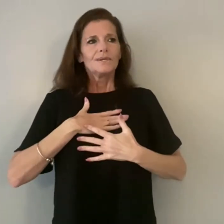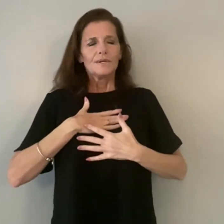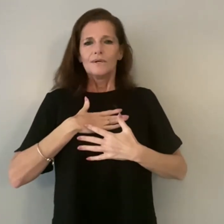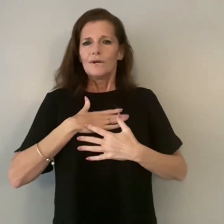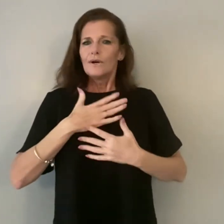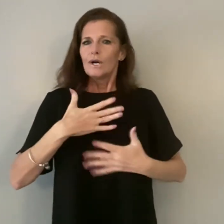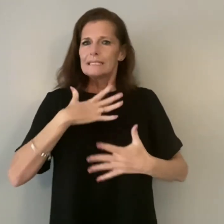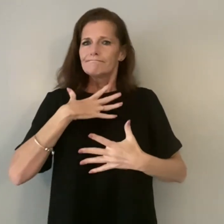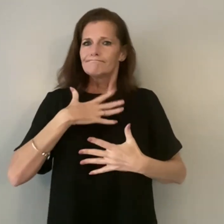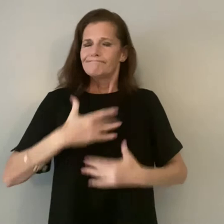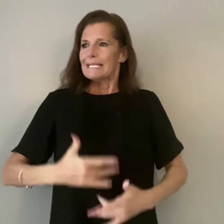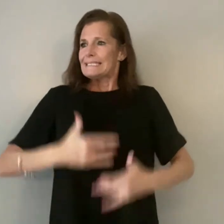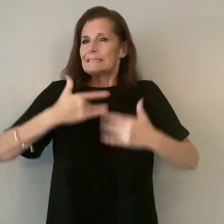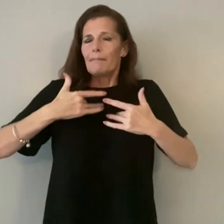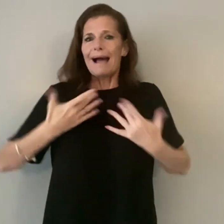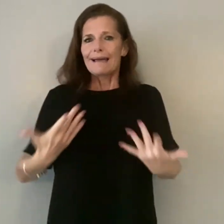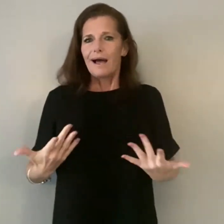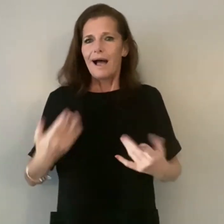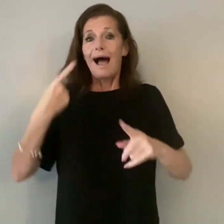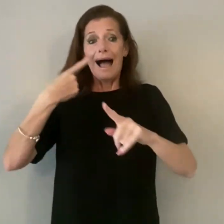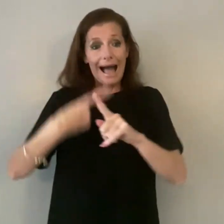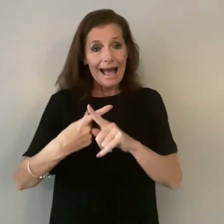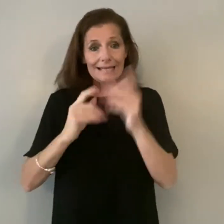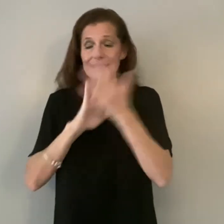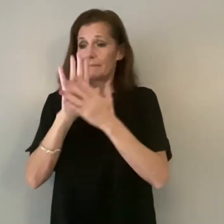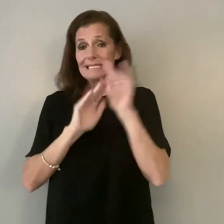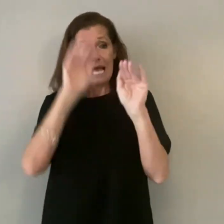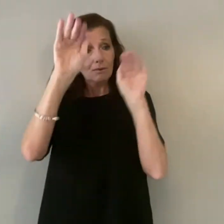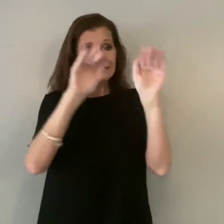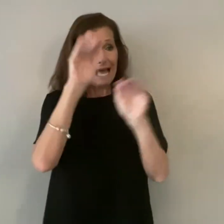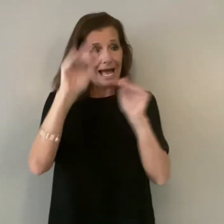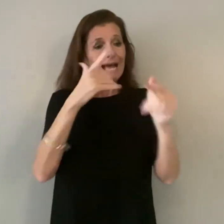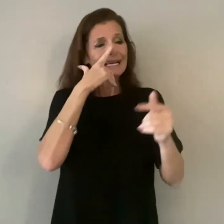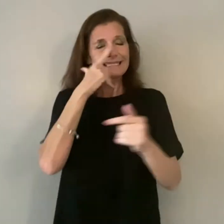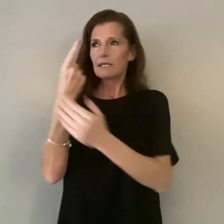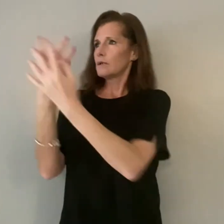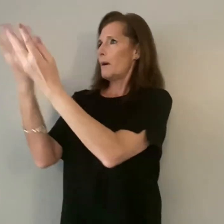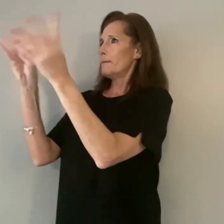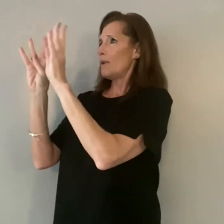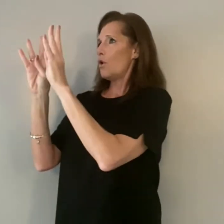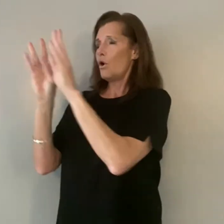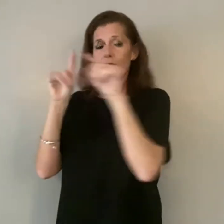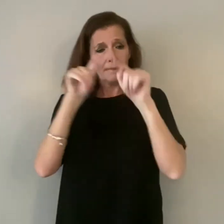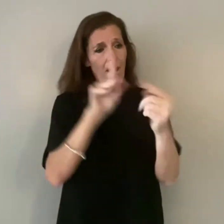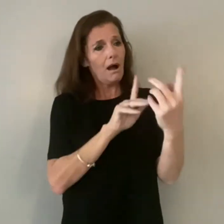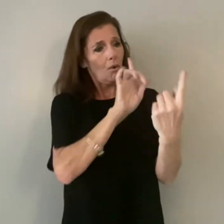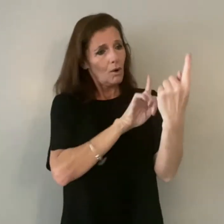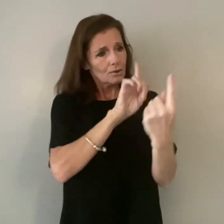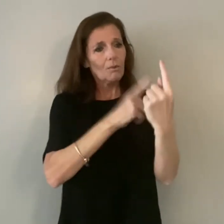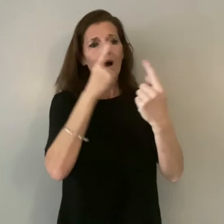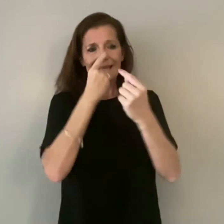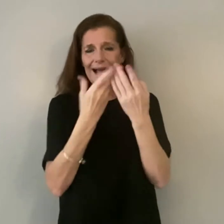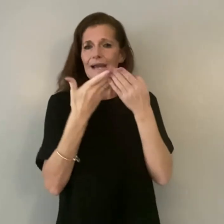And also ensures that outside of being in a board meeting together, we can have opportunities to be open and honest.